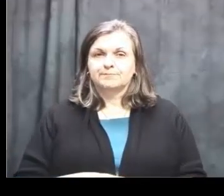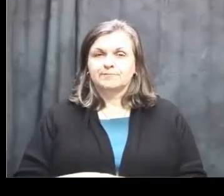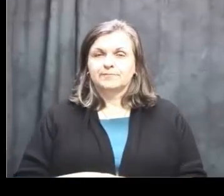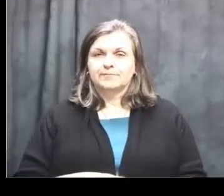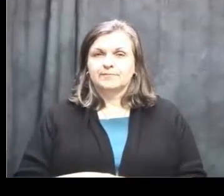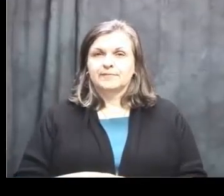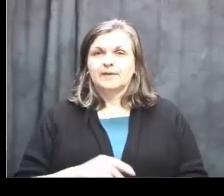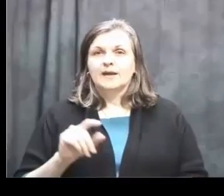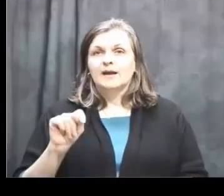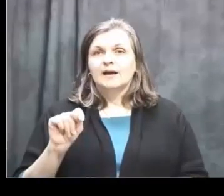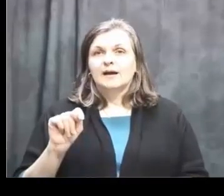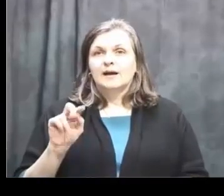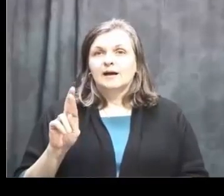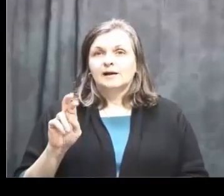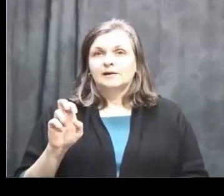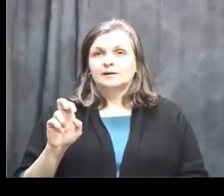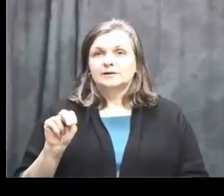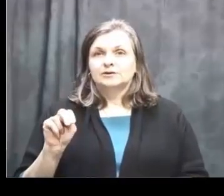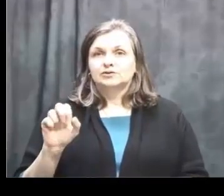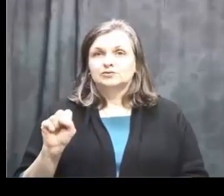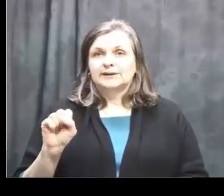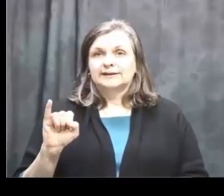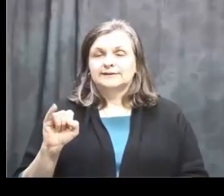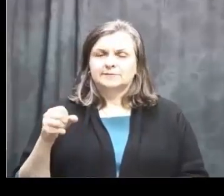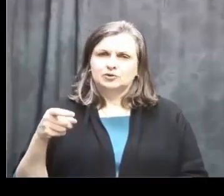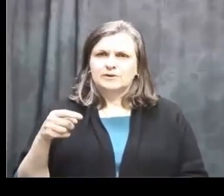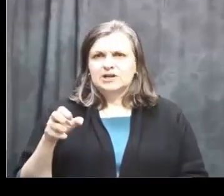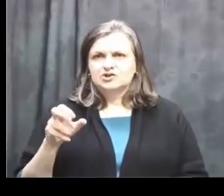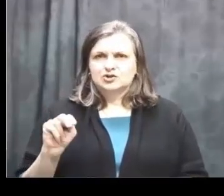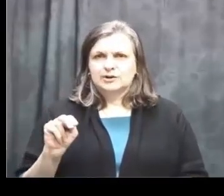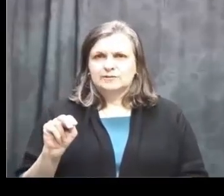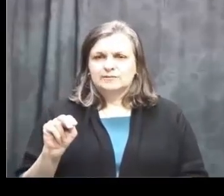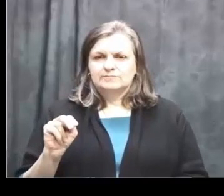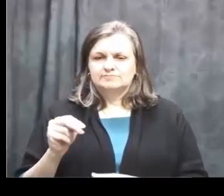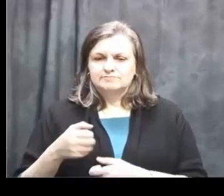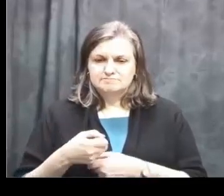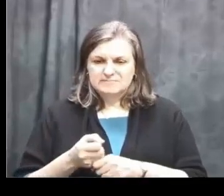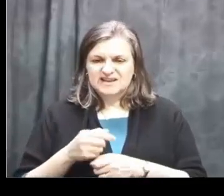transpiration is what is going to be the driving force for all of this